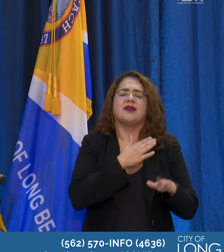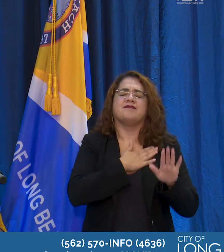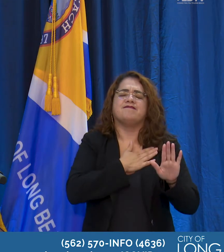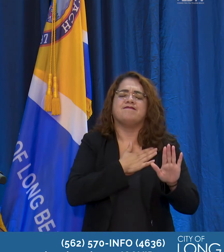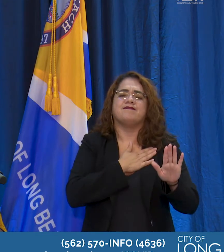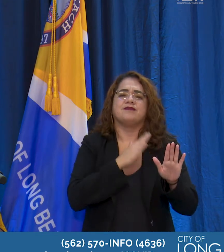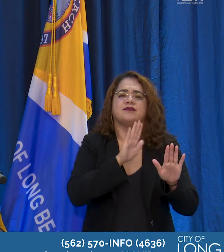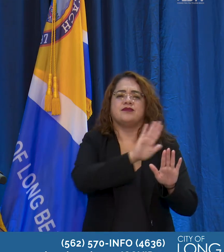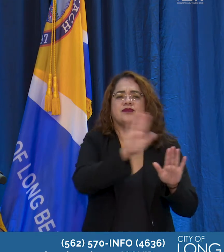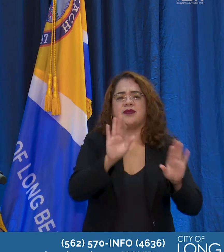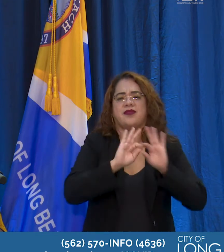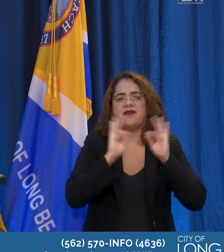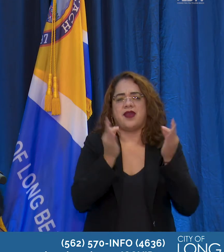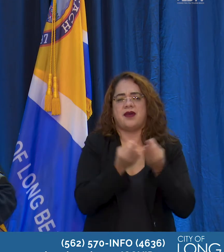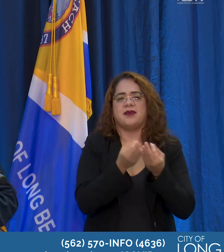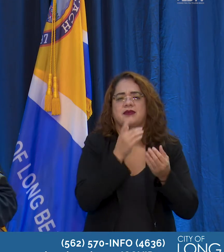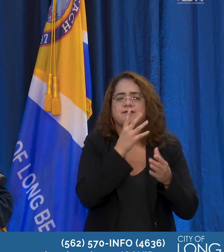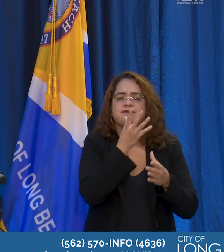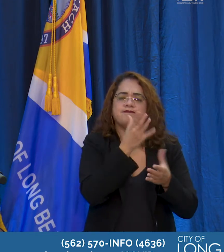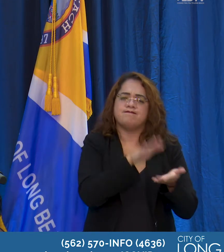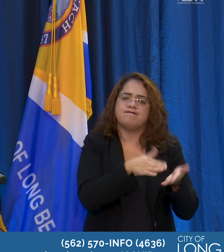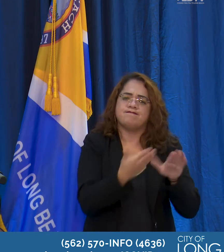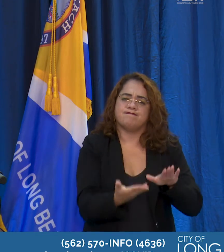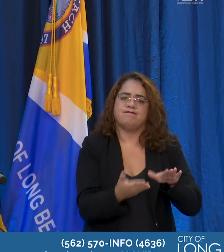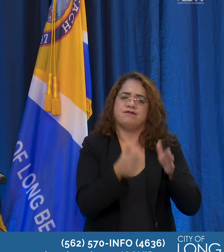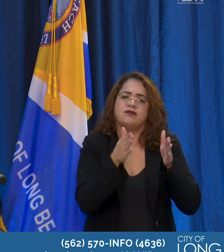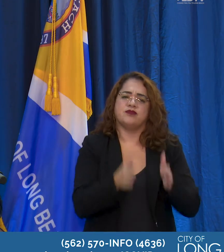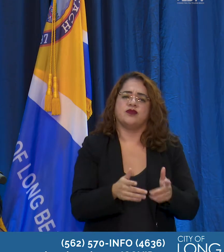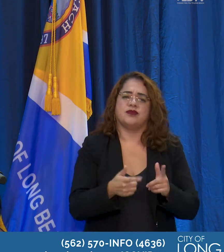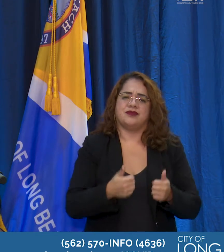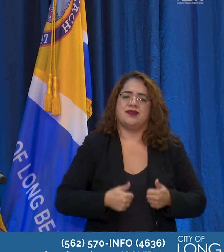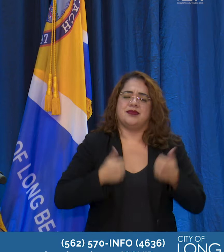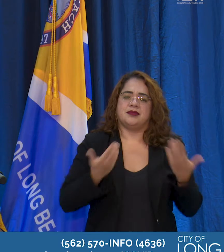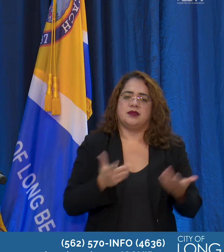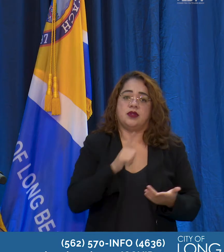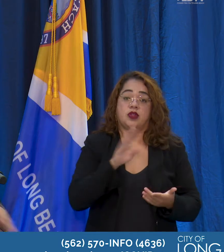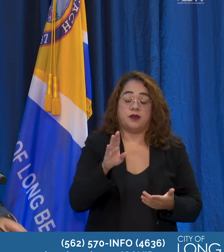Like in Long Beach, the death rate in the United States is